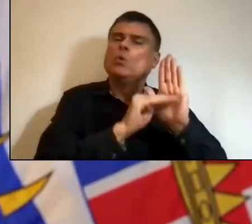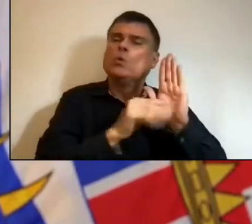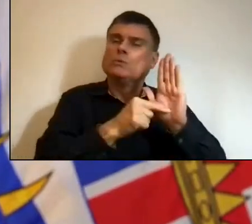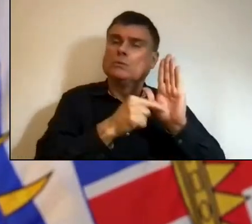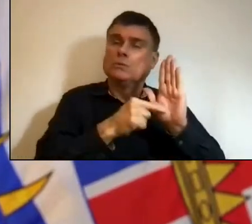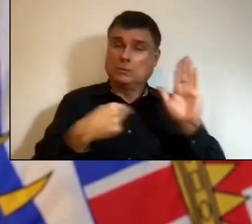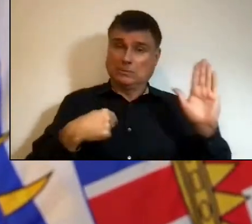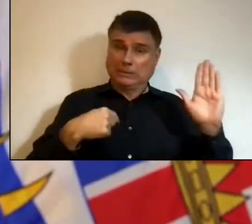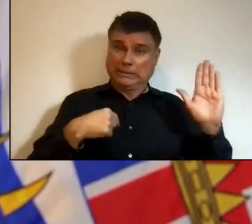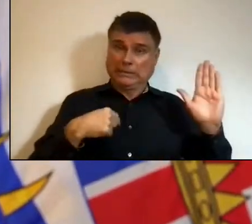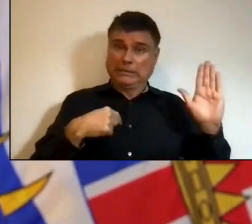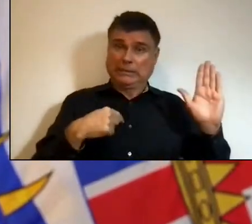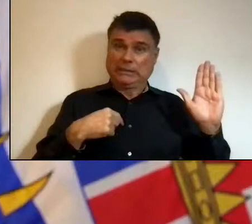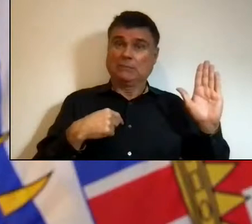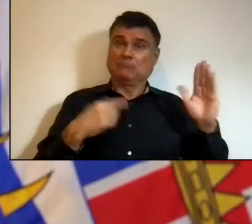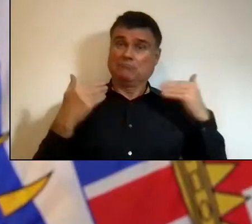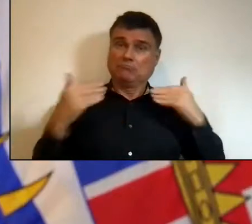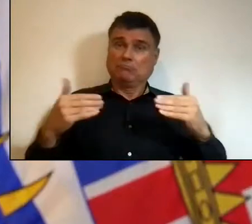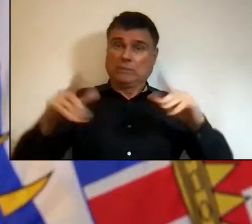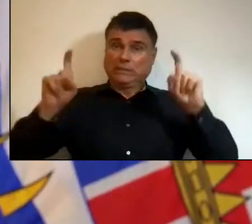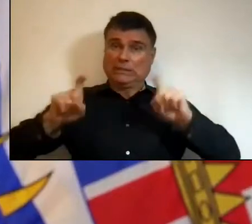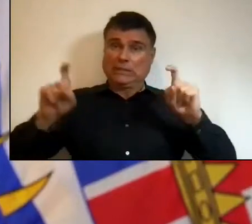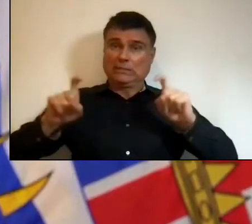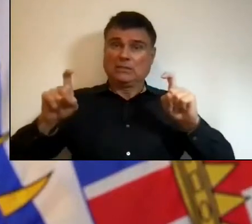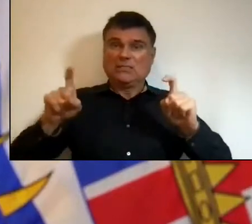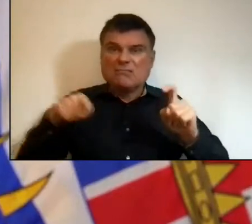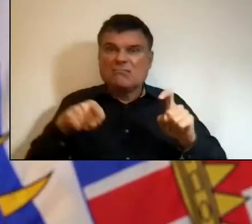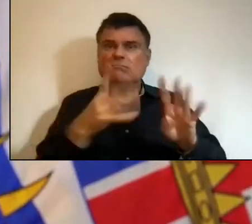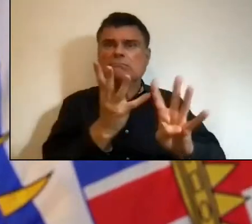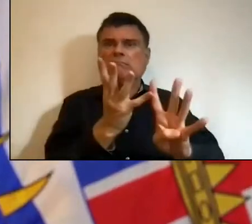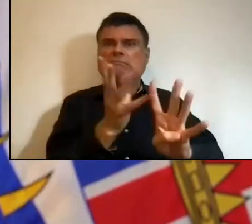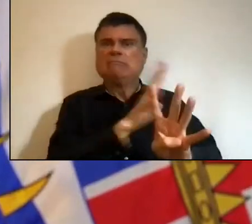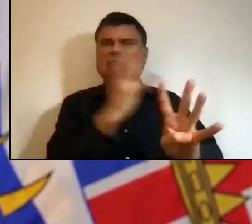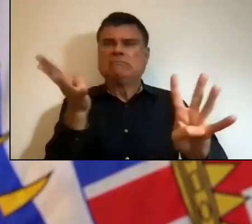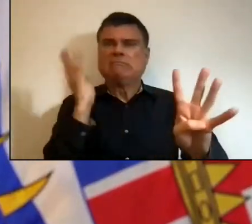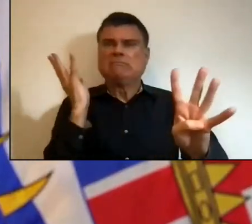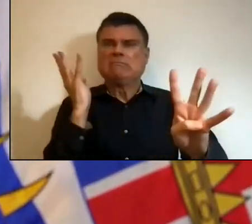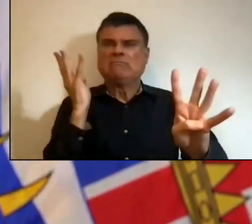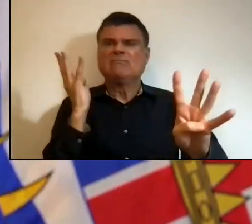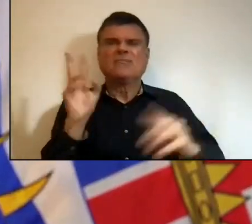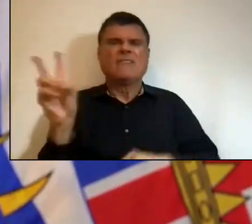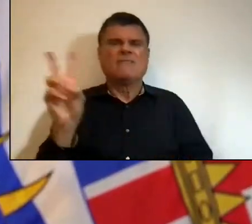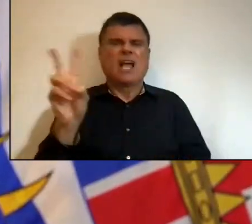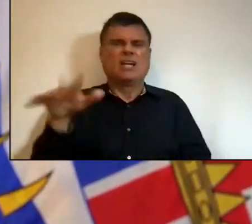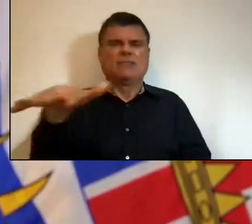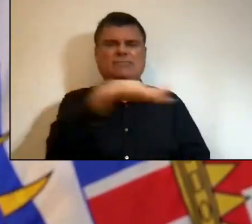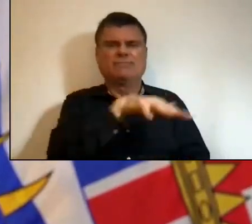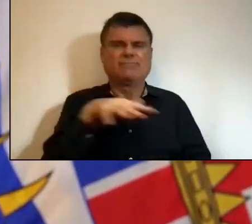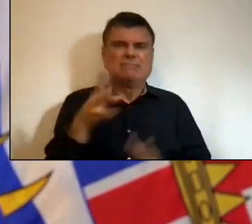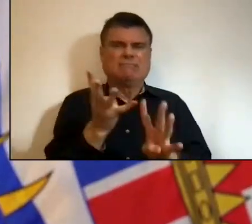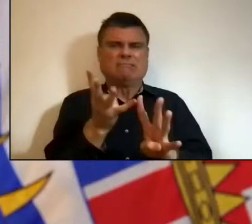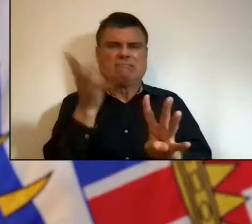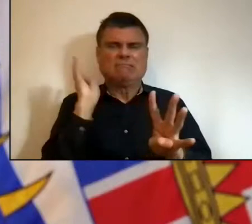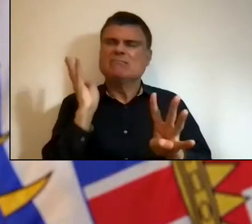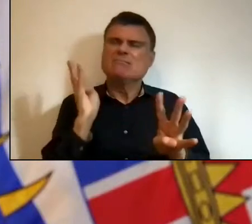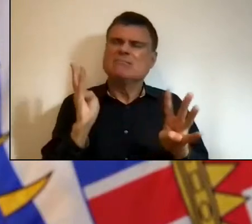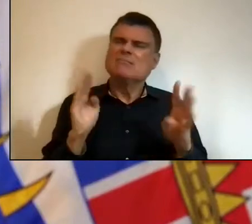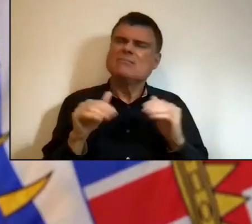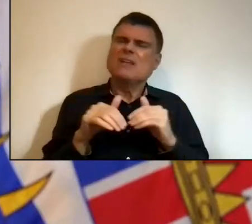is and Ontario. We're already seeing very long lines at testing centers, particularly in Vancouver. Coastal health. How